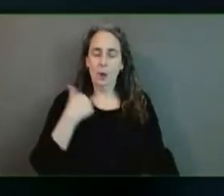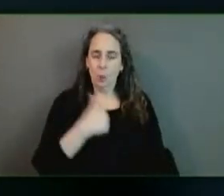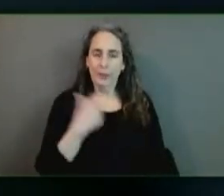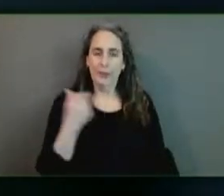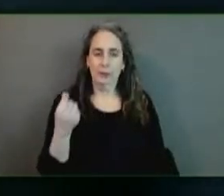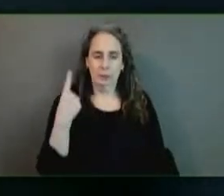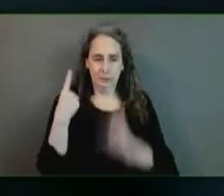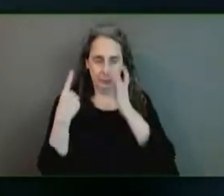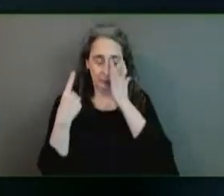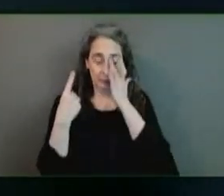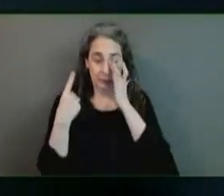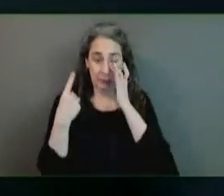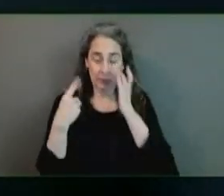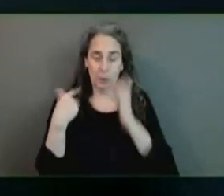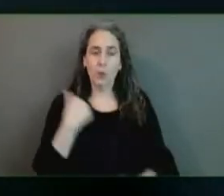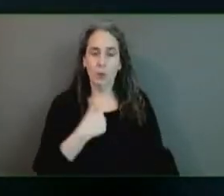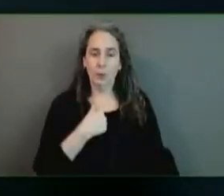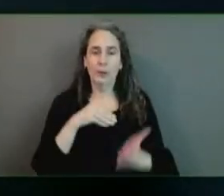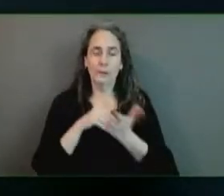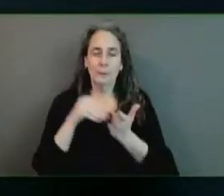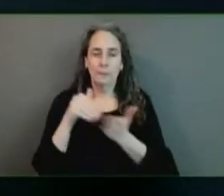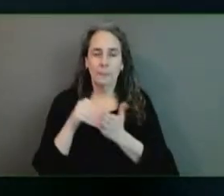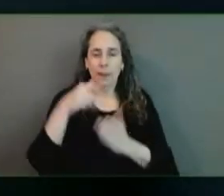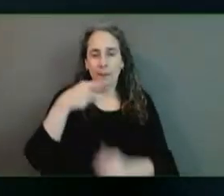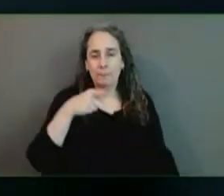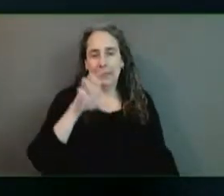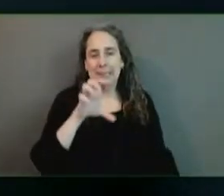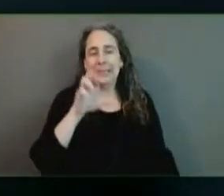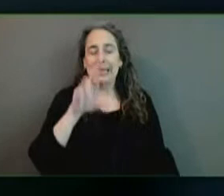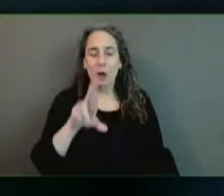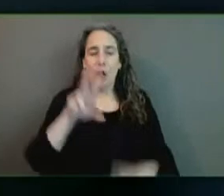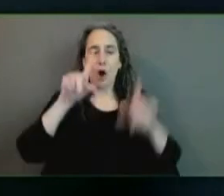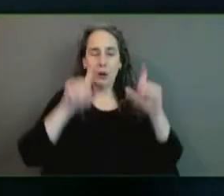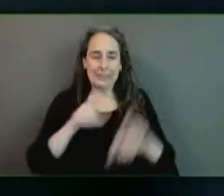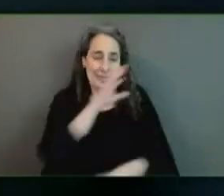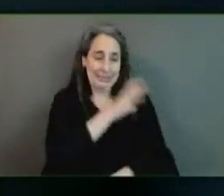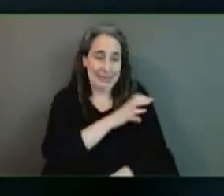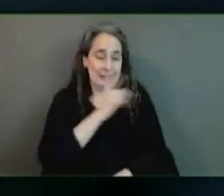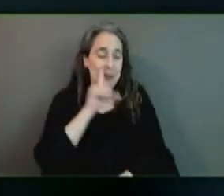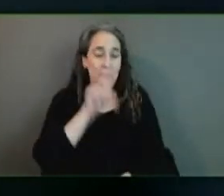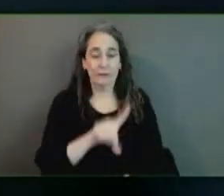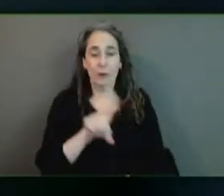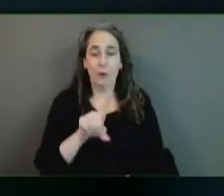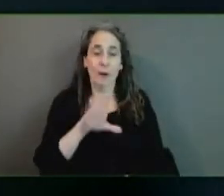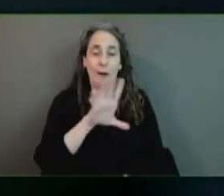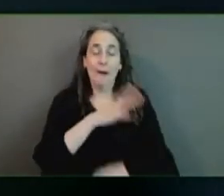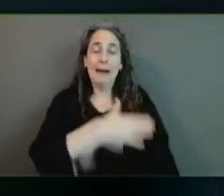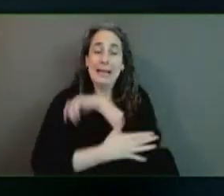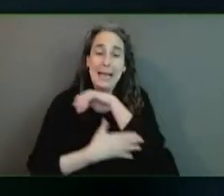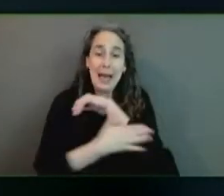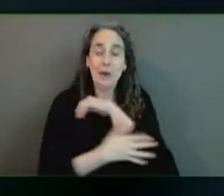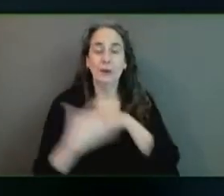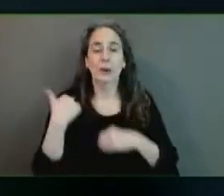wanted to acknowledge that We understand we operate the PCR